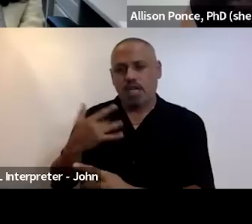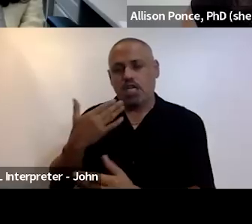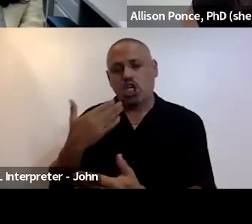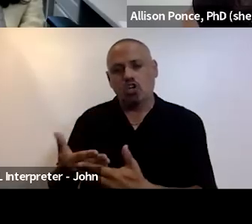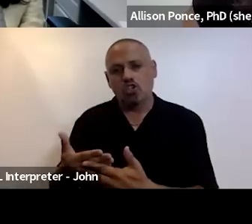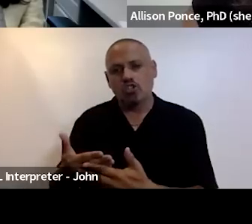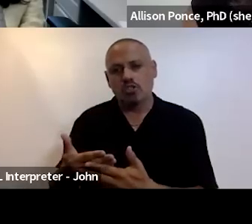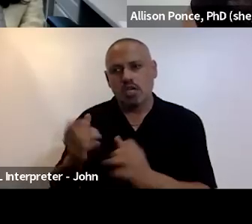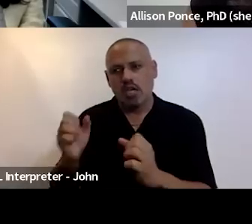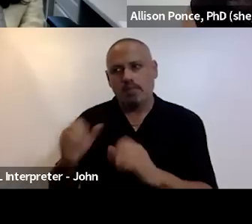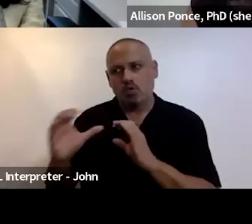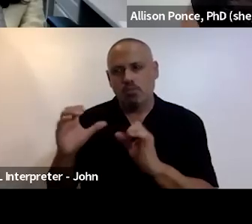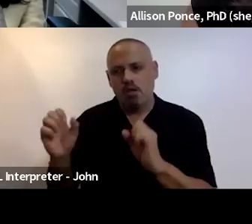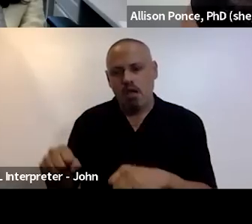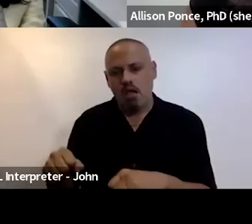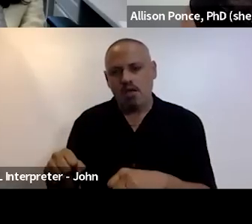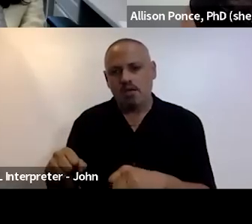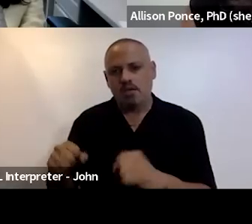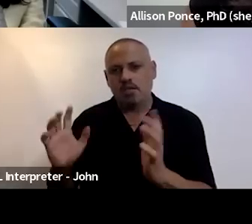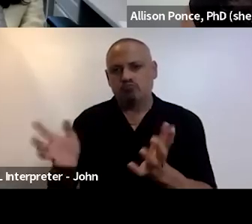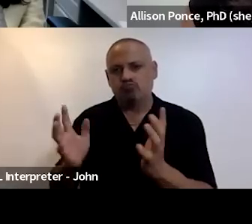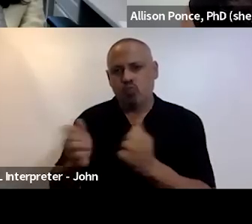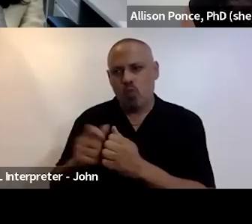is able to communicate well, and talk to them ahead of time